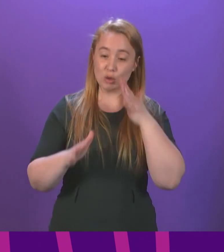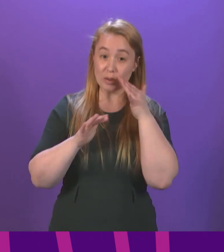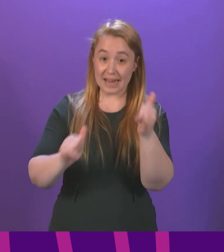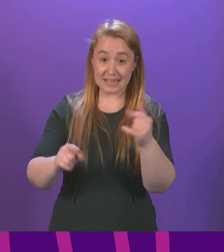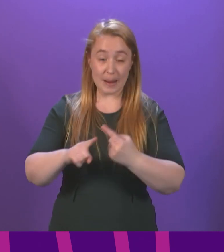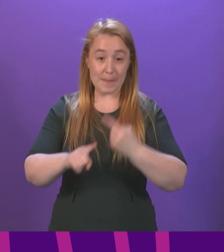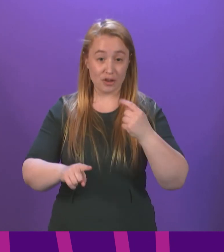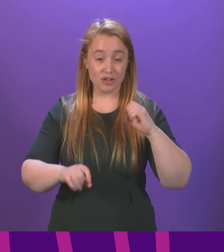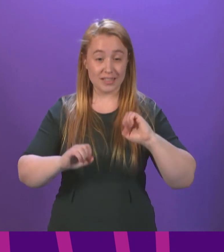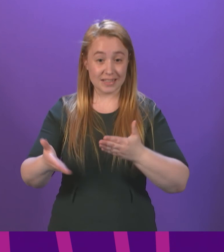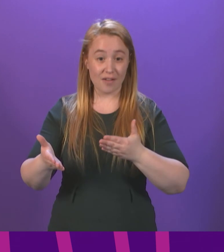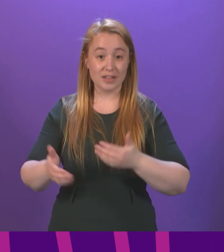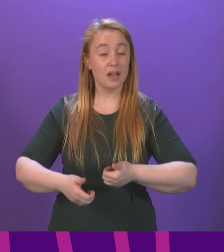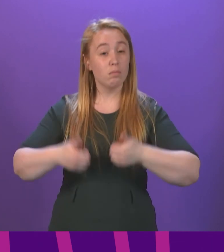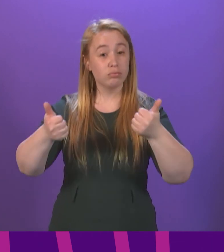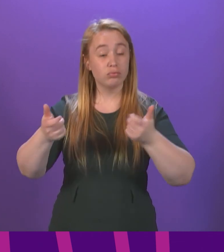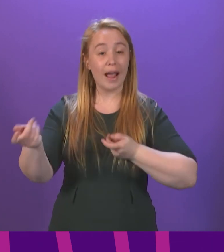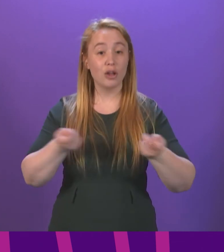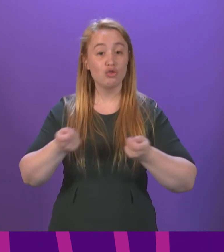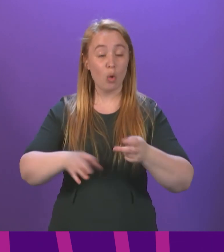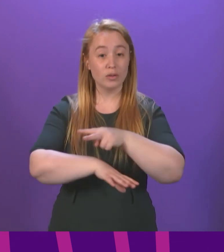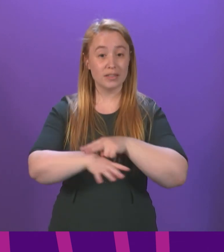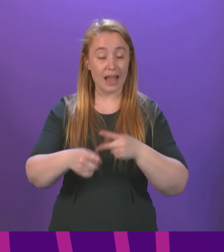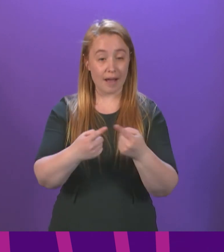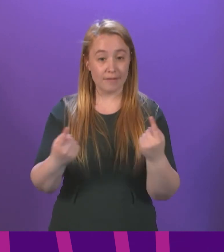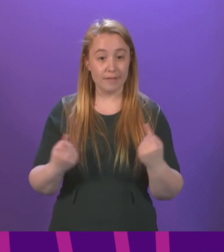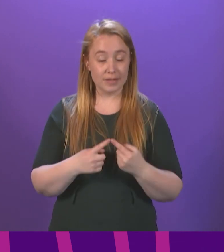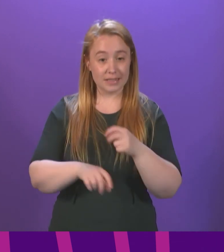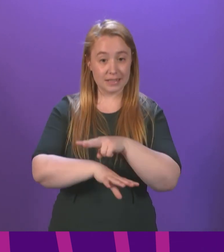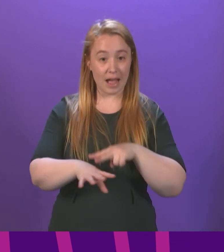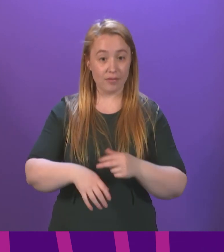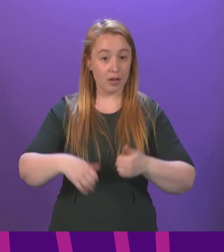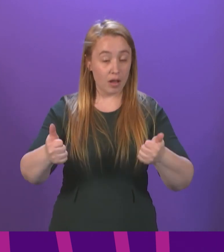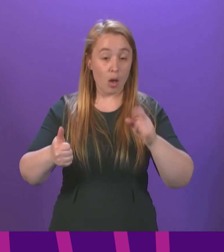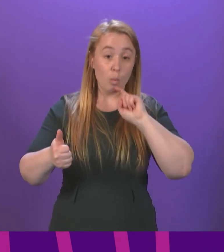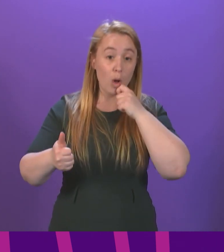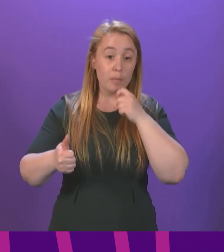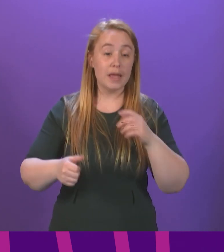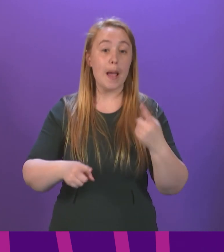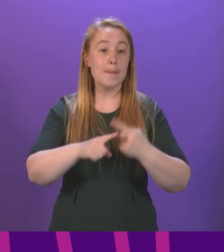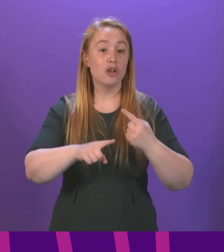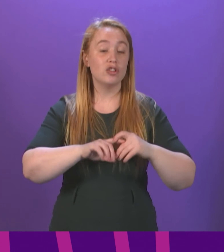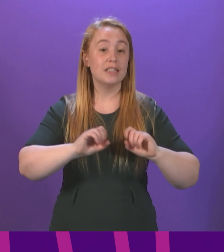emergency service control room staff. Will it also be extended to all front-line emergency service workers?